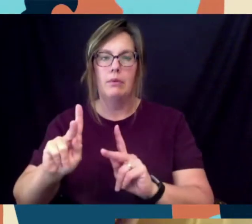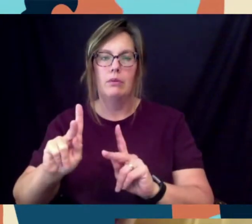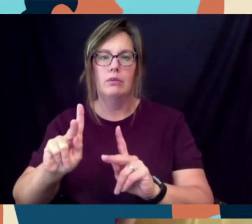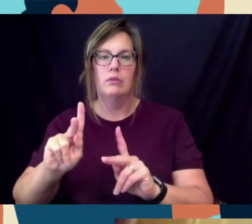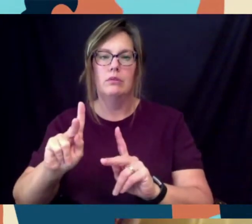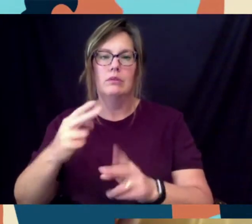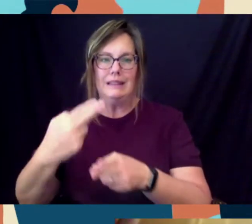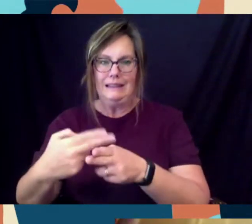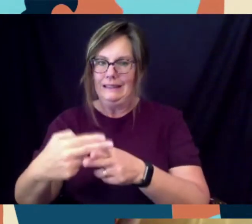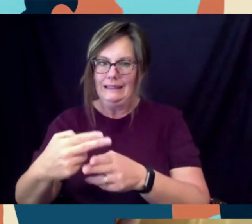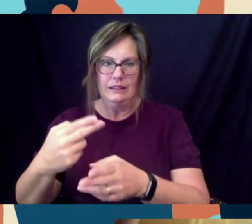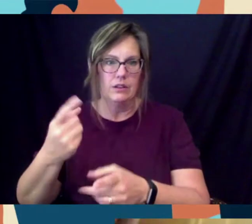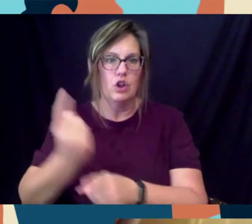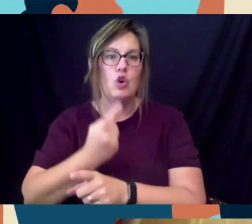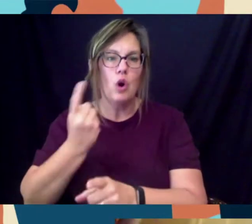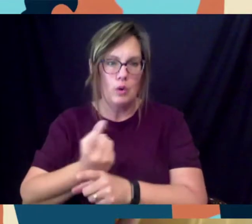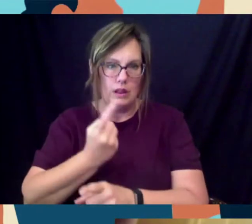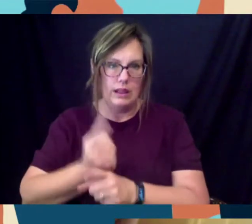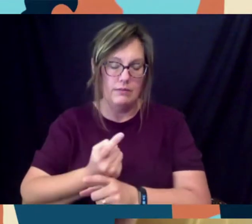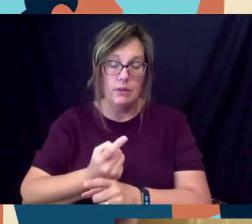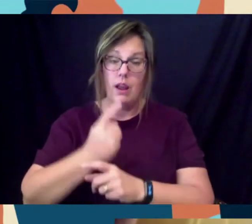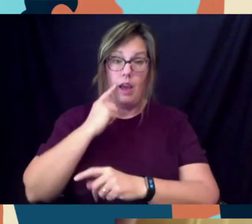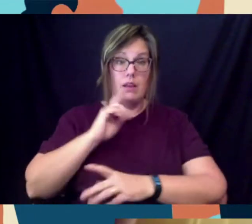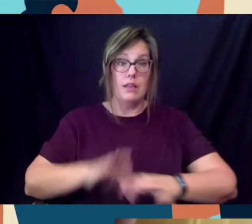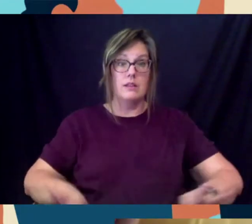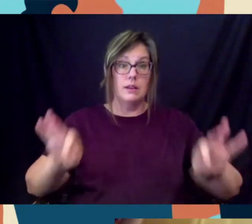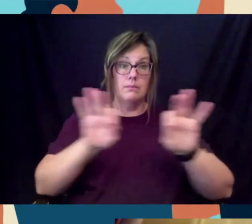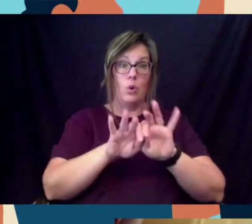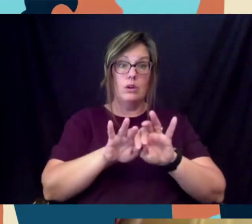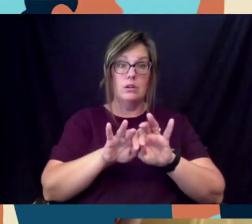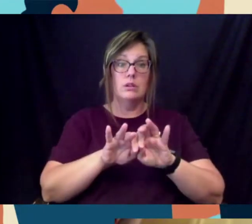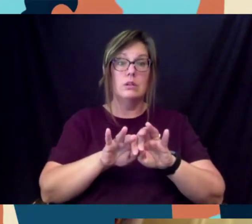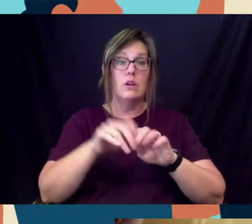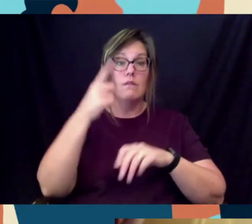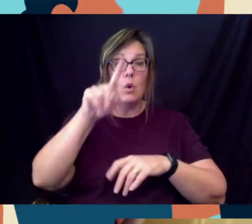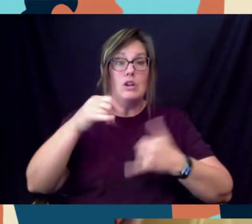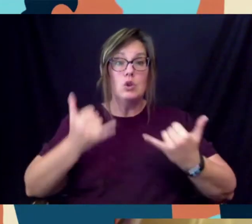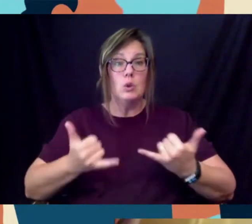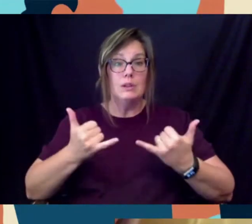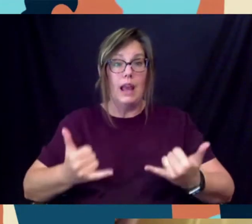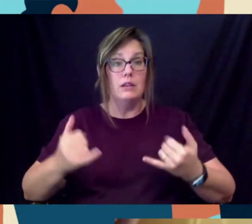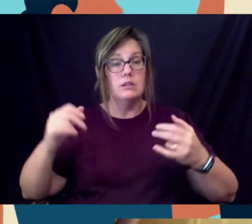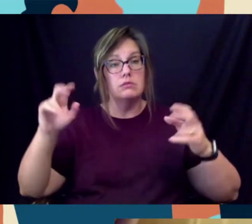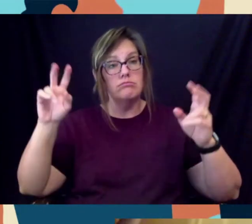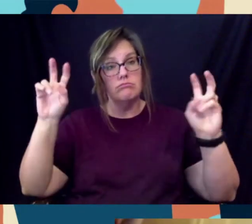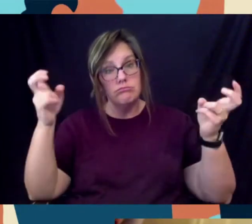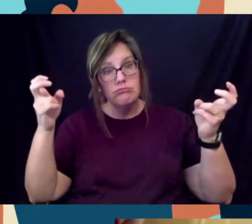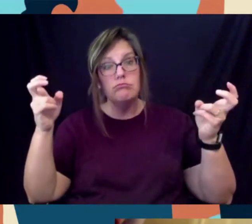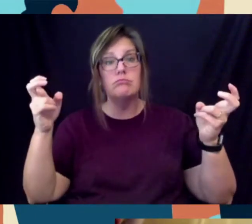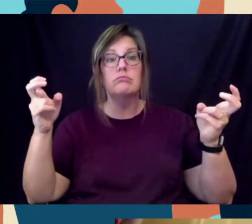i think that's really important especially in today's climate because there are more and more